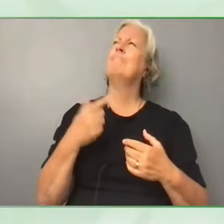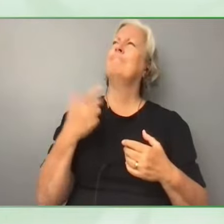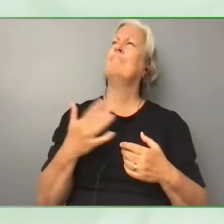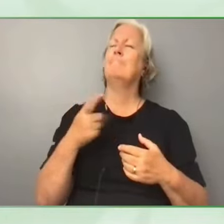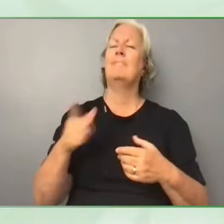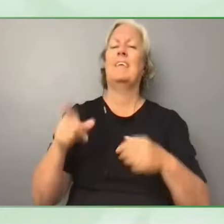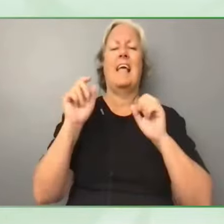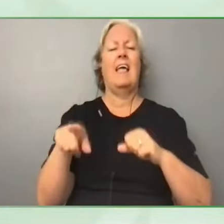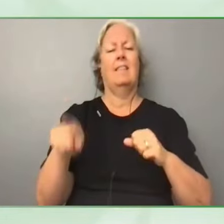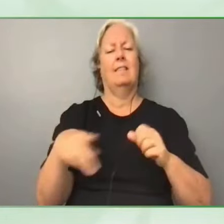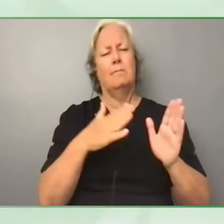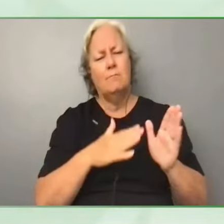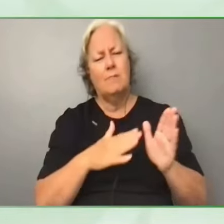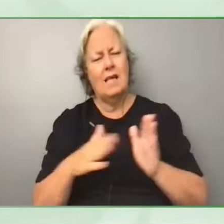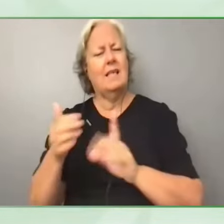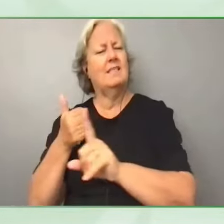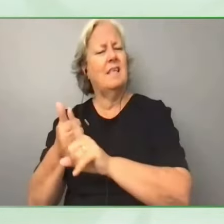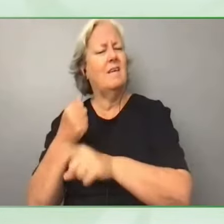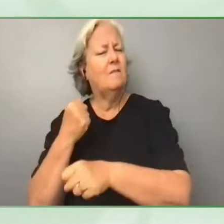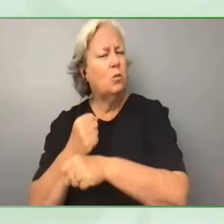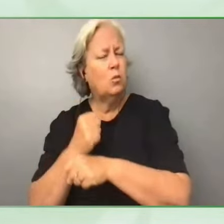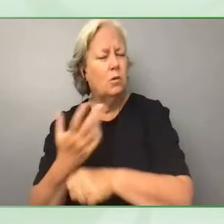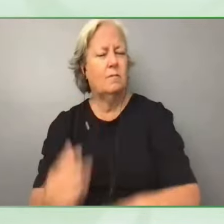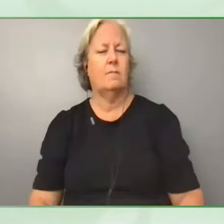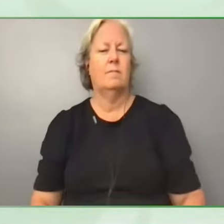work? Thank you so much.